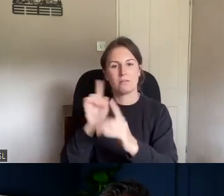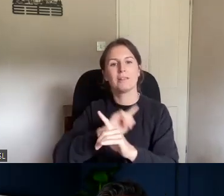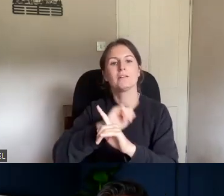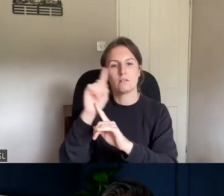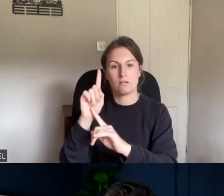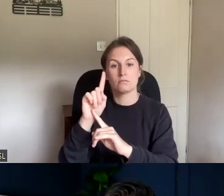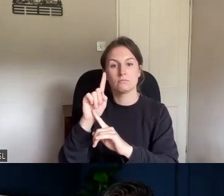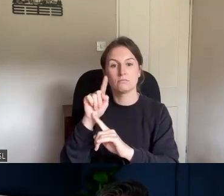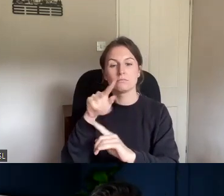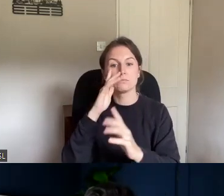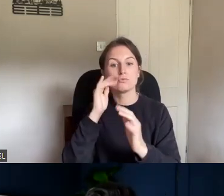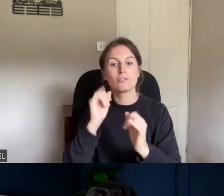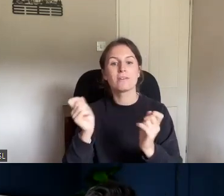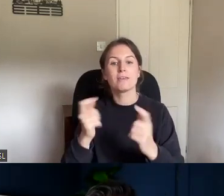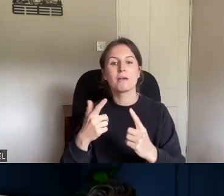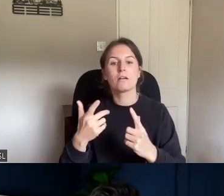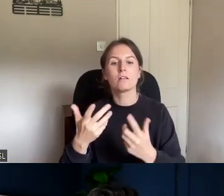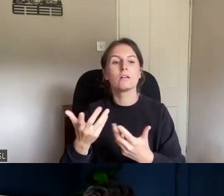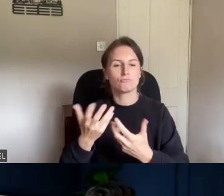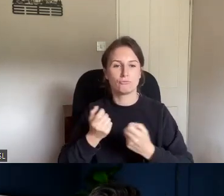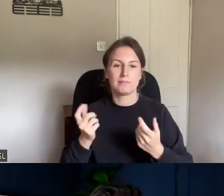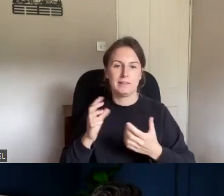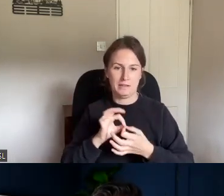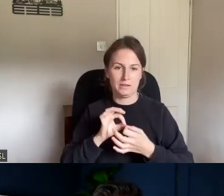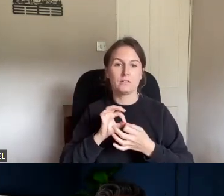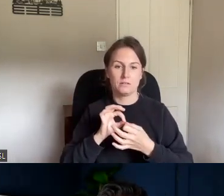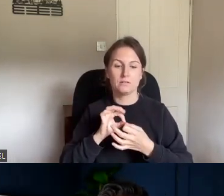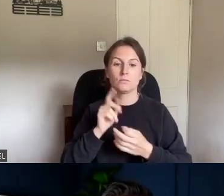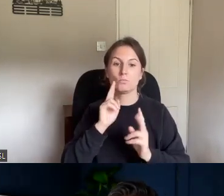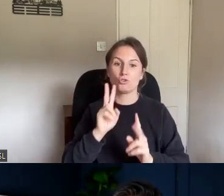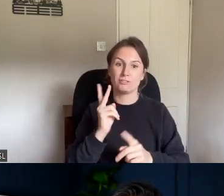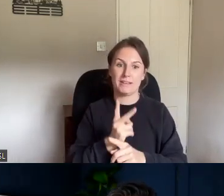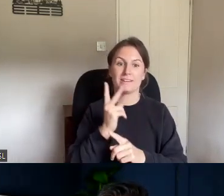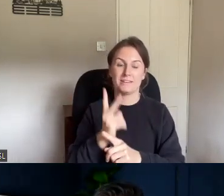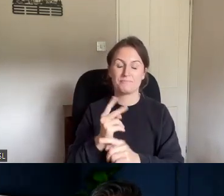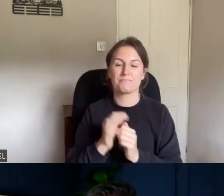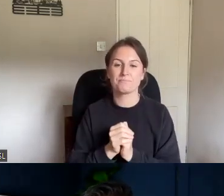so if you do want to watch any of this back at any point, you're able to do that, but please use the chat facility.